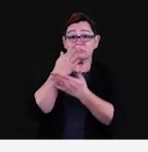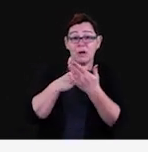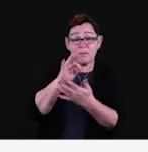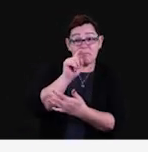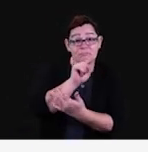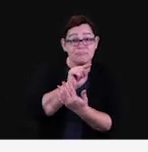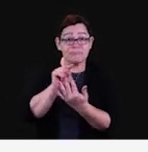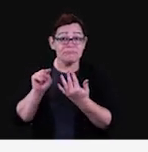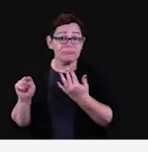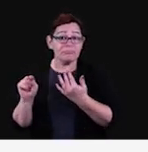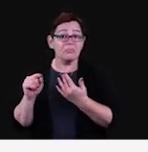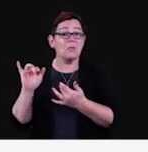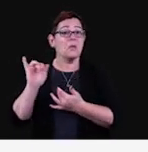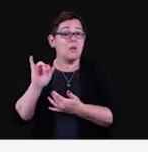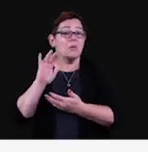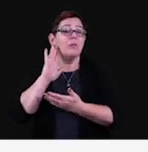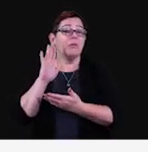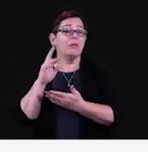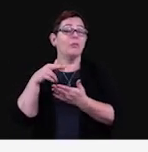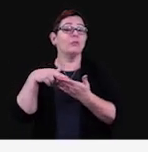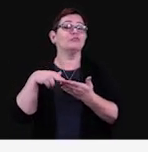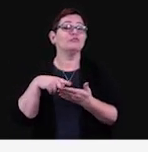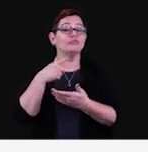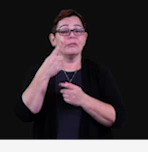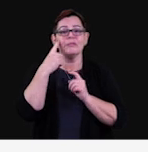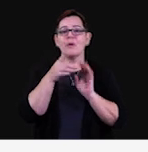For more information on benefits and credits, visit